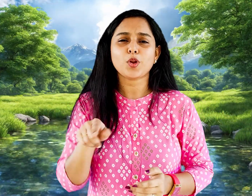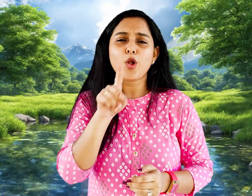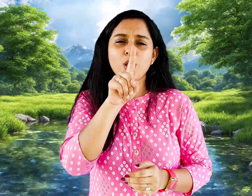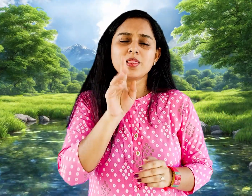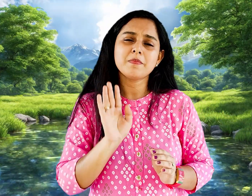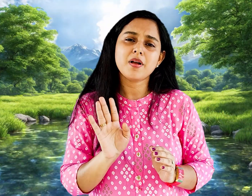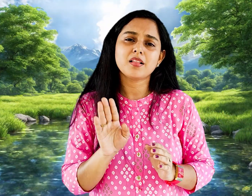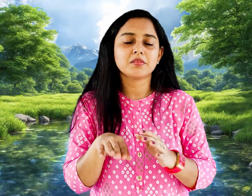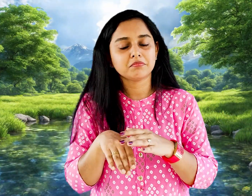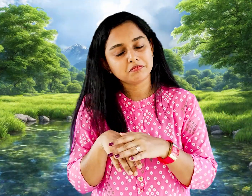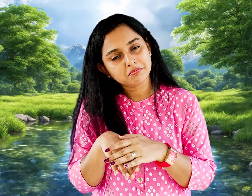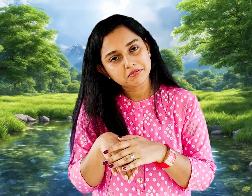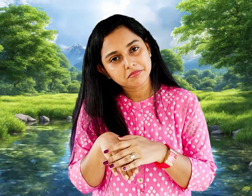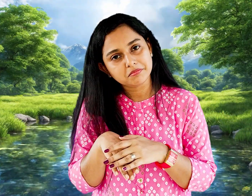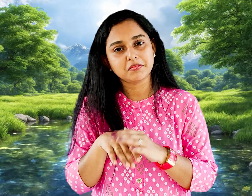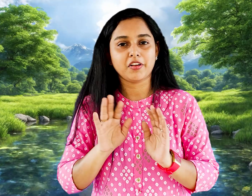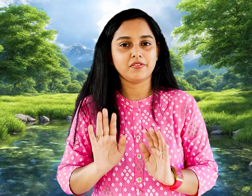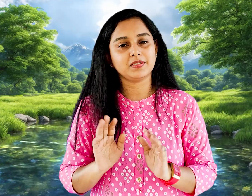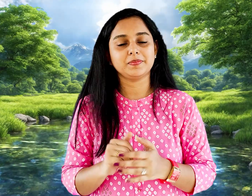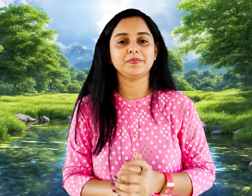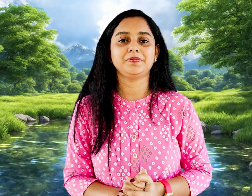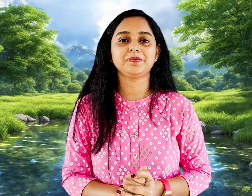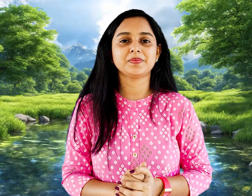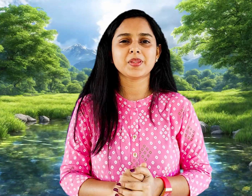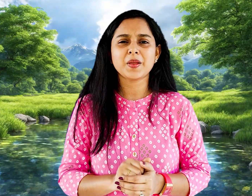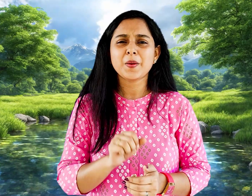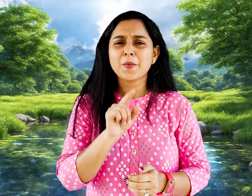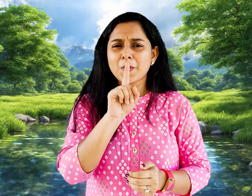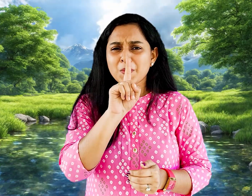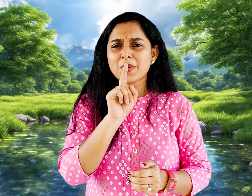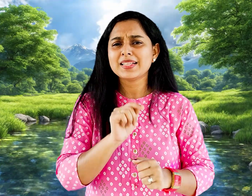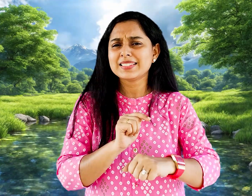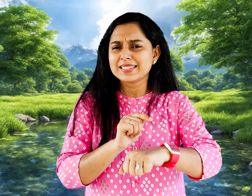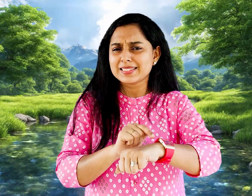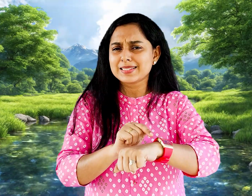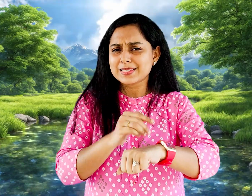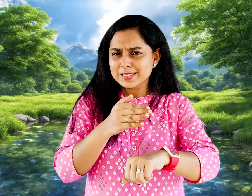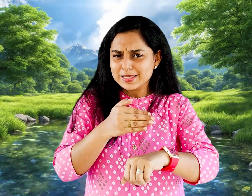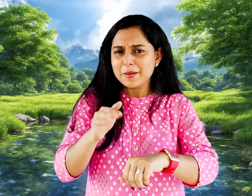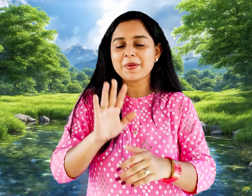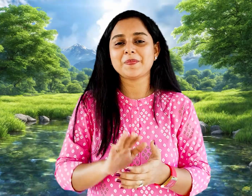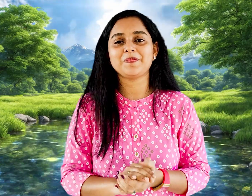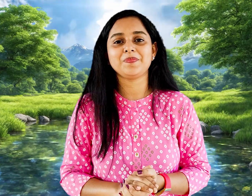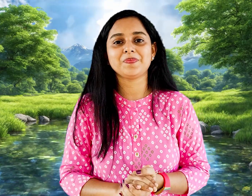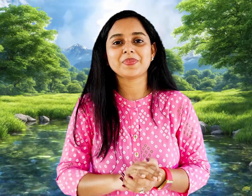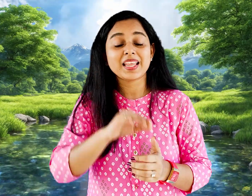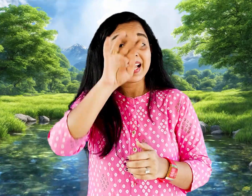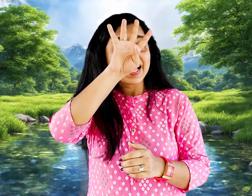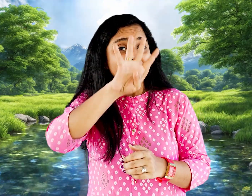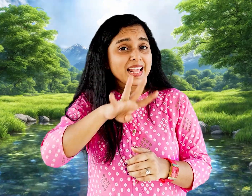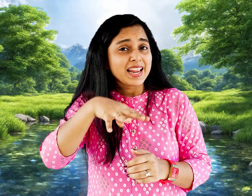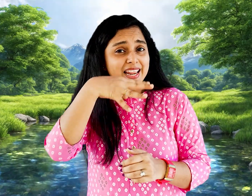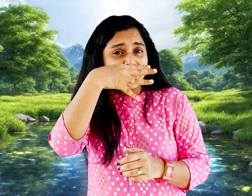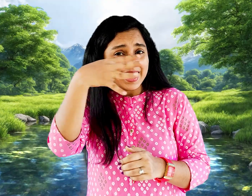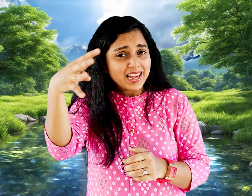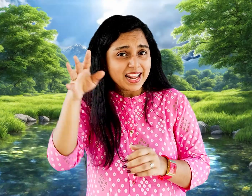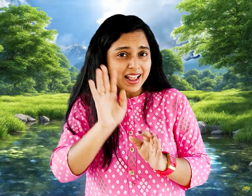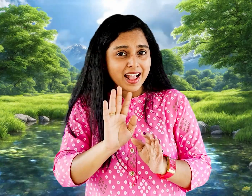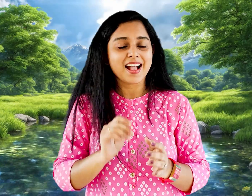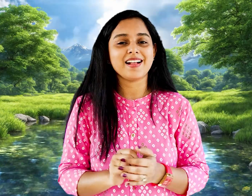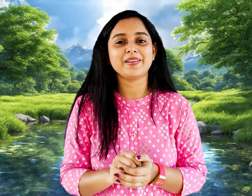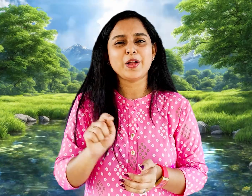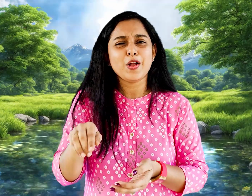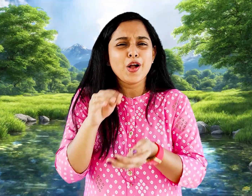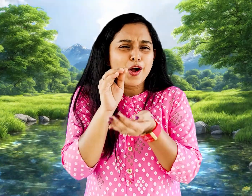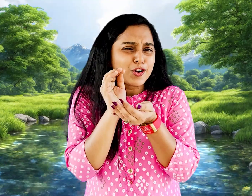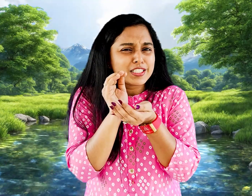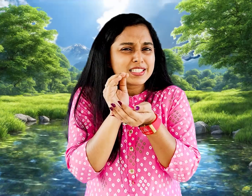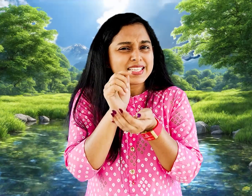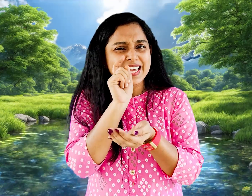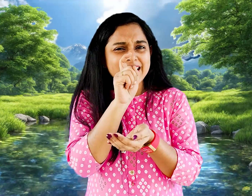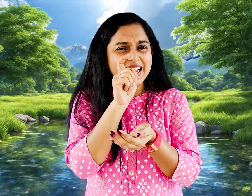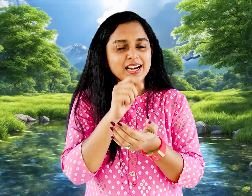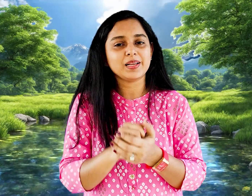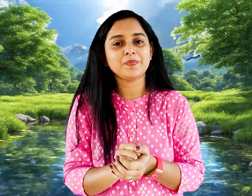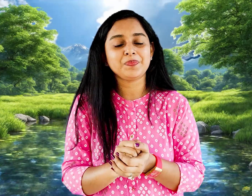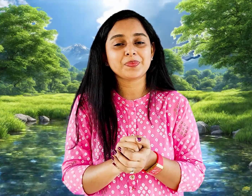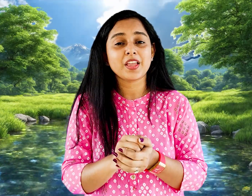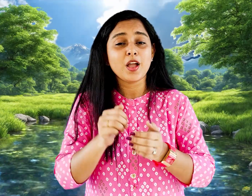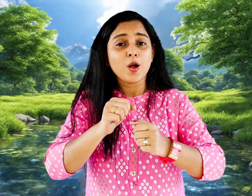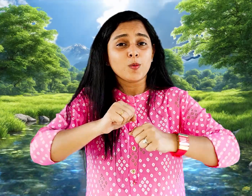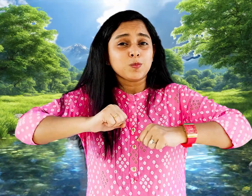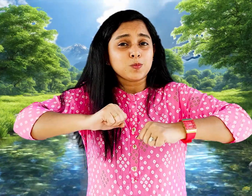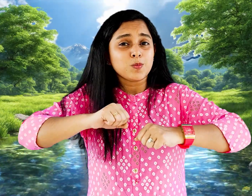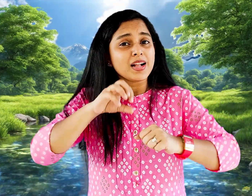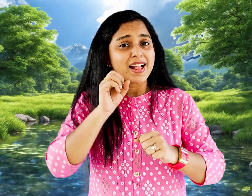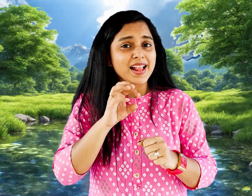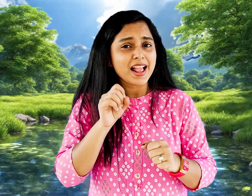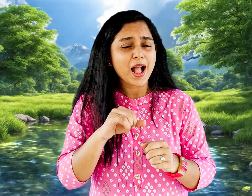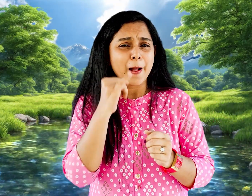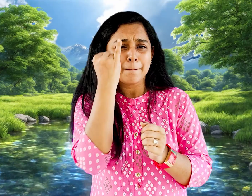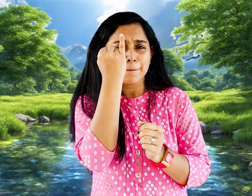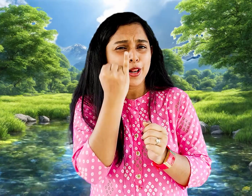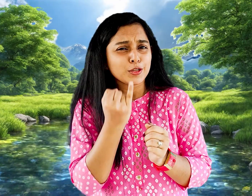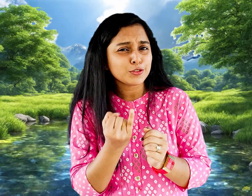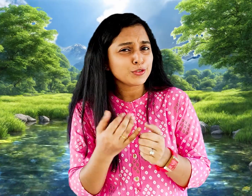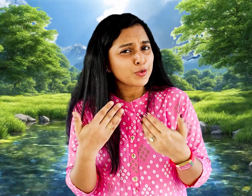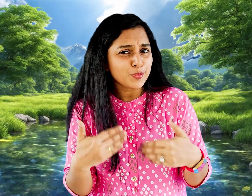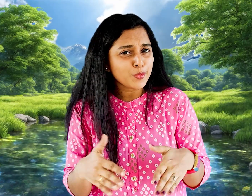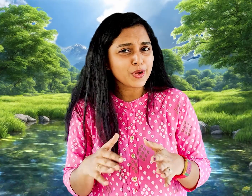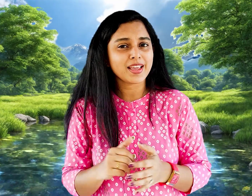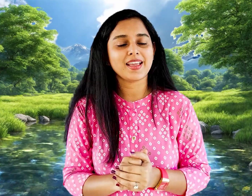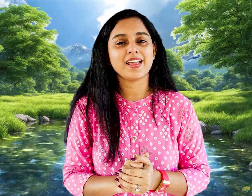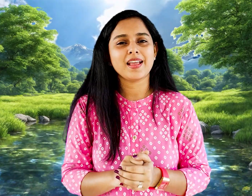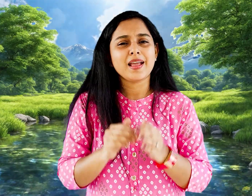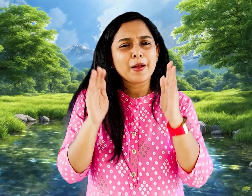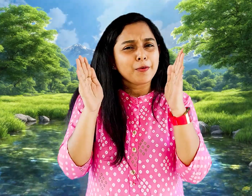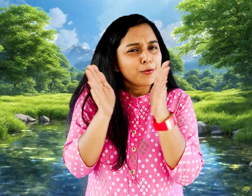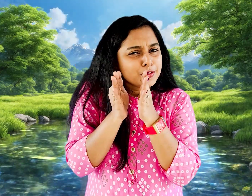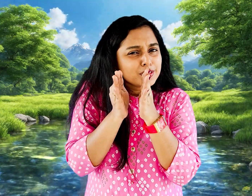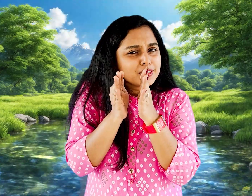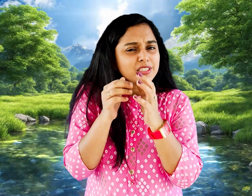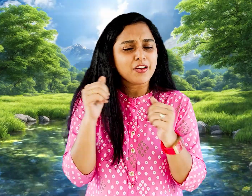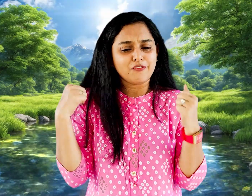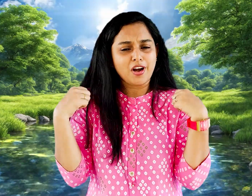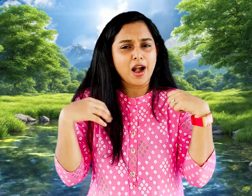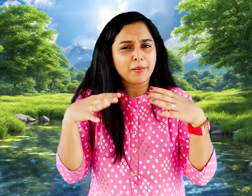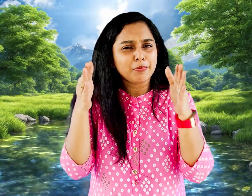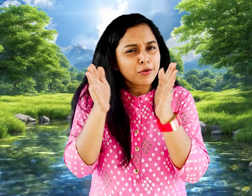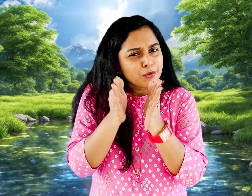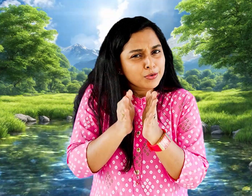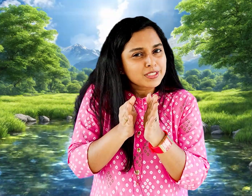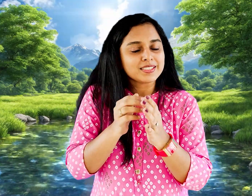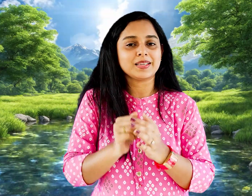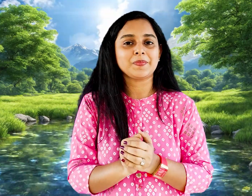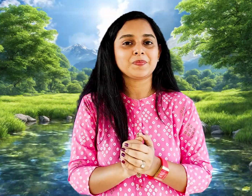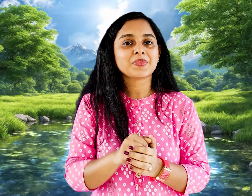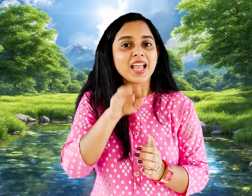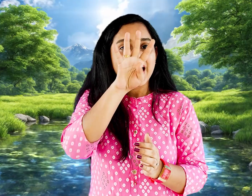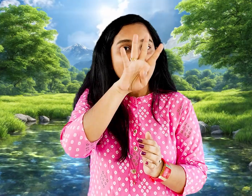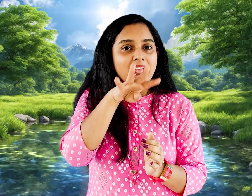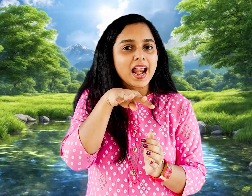They realized that, while they had gained temporary comfort, the small bird had found something more precious – the freedom to be true to herself and to return to her natural home.